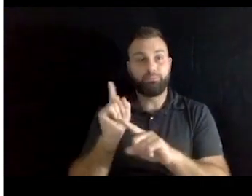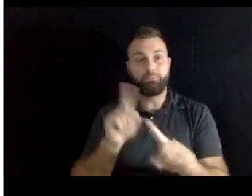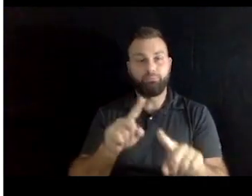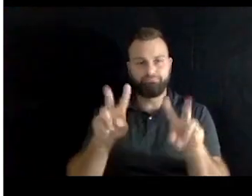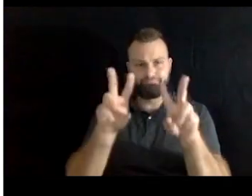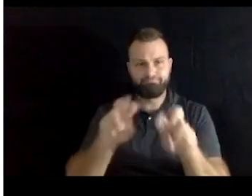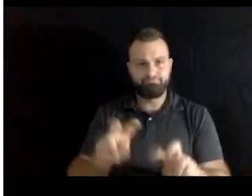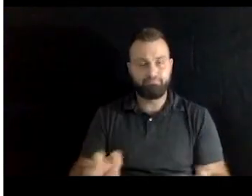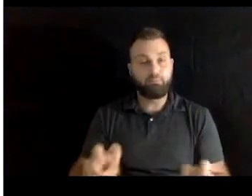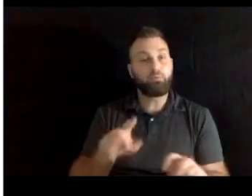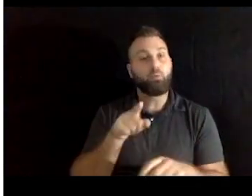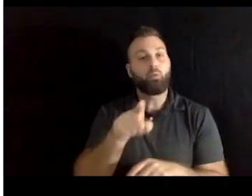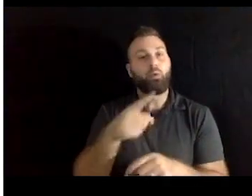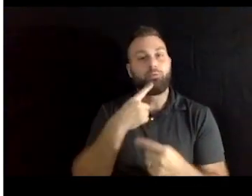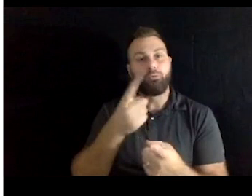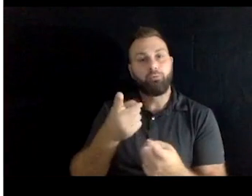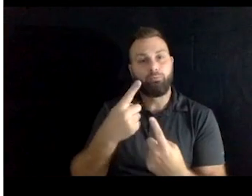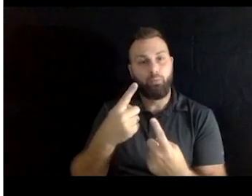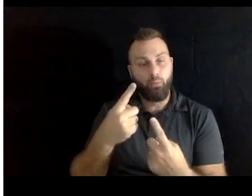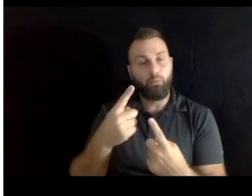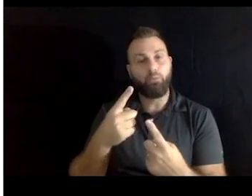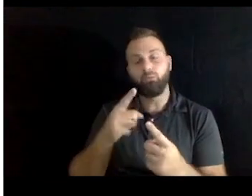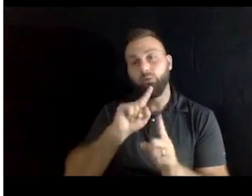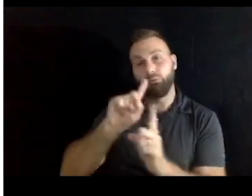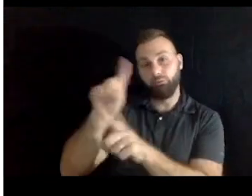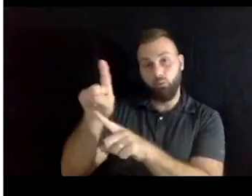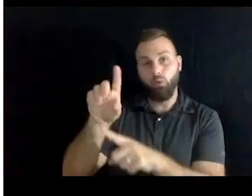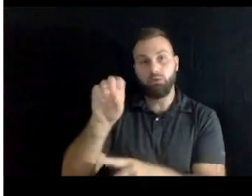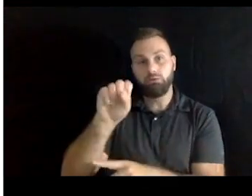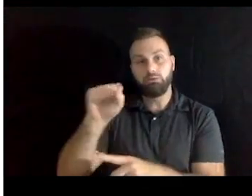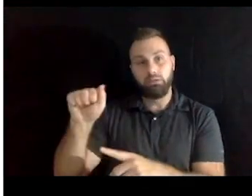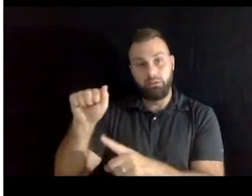Social Security Administration on a monthly basis if you have them,